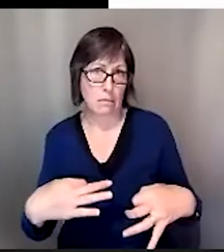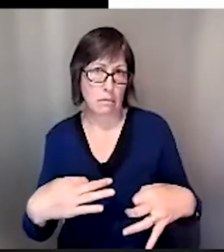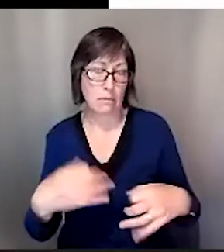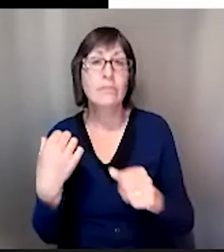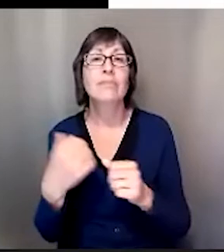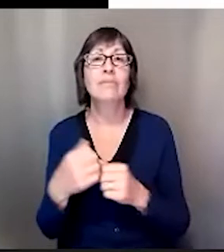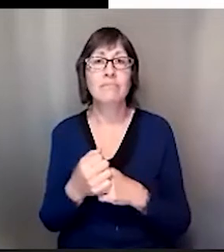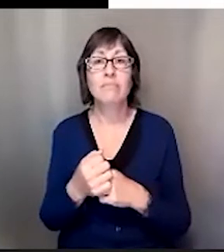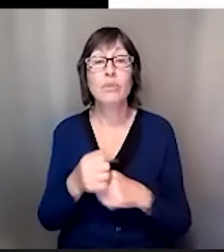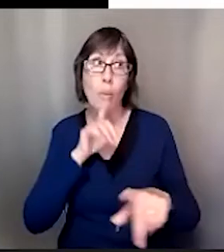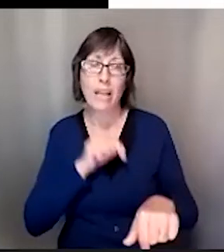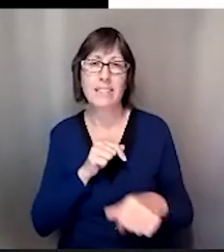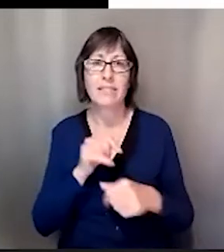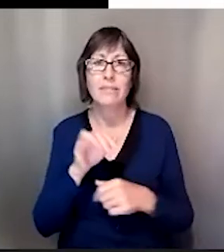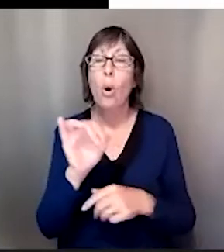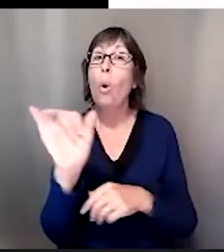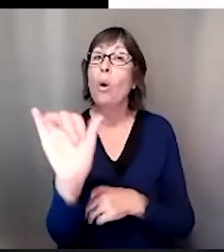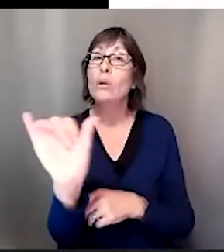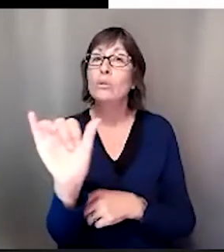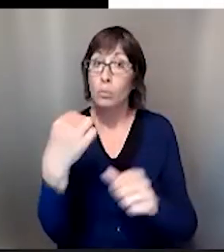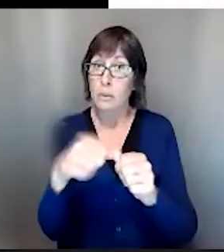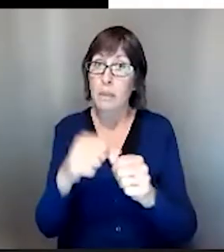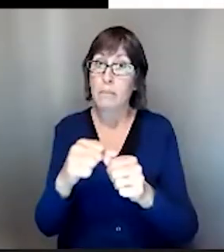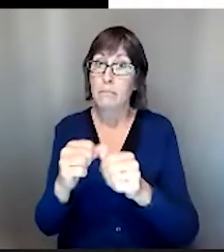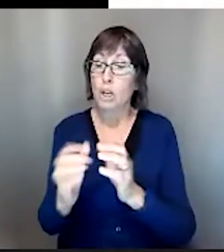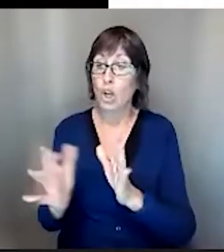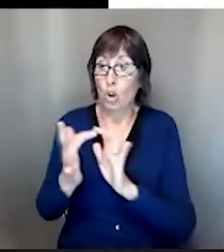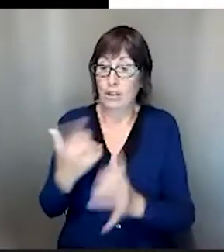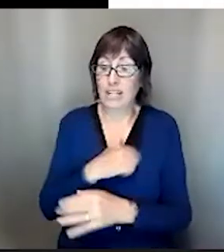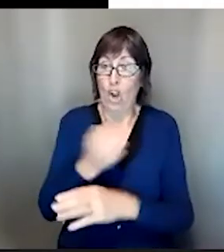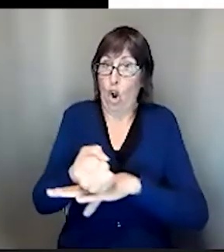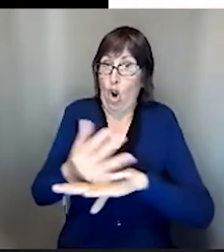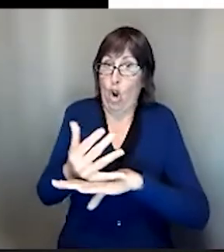Contact us early on if you require assistance.